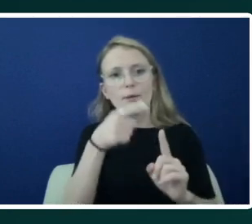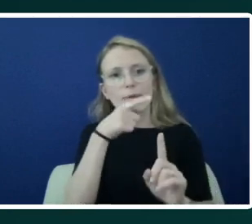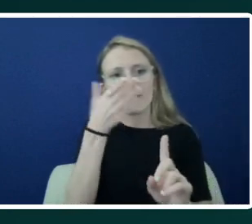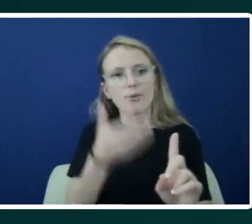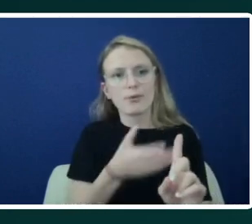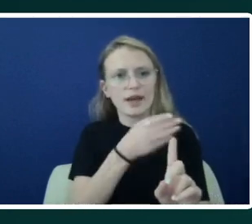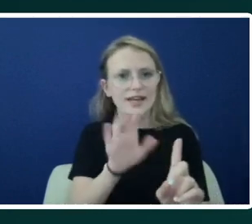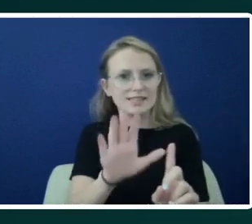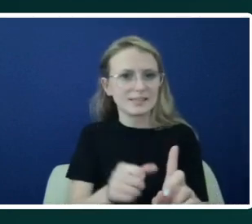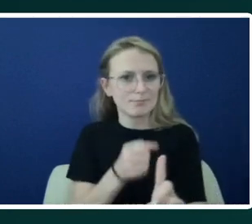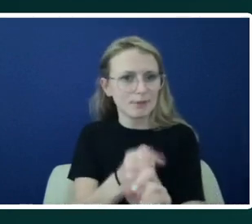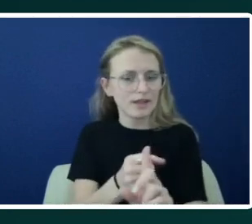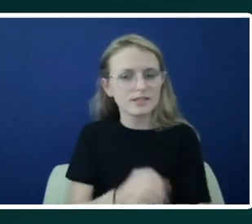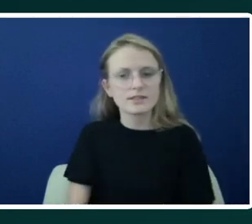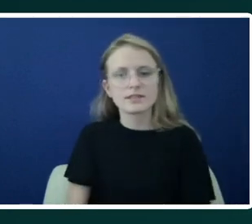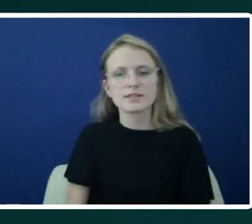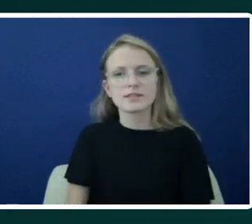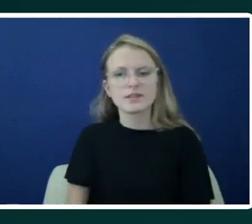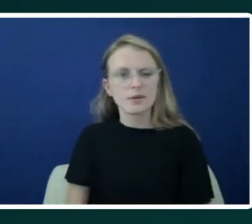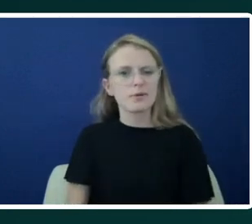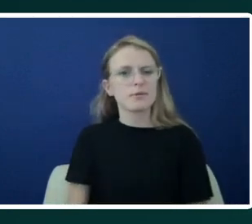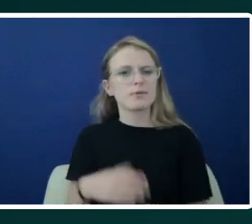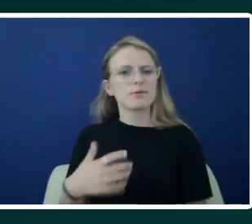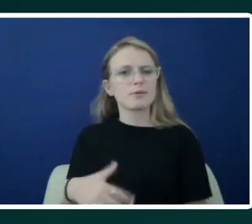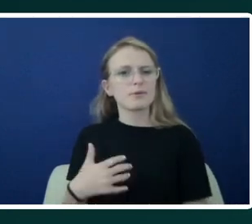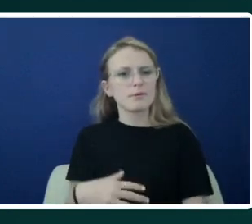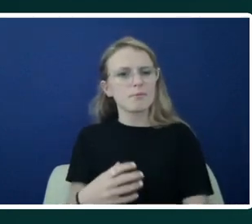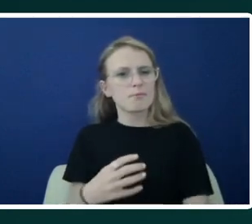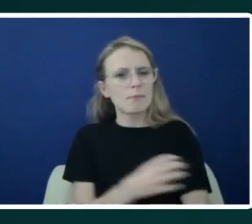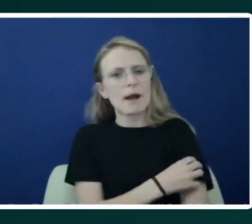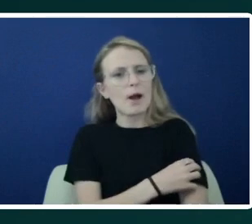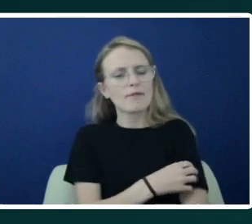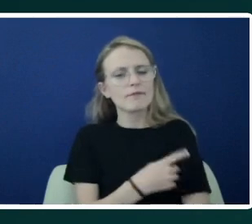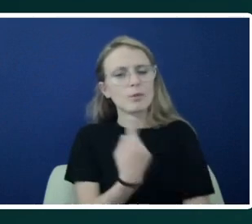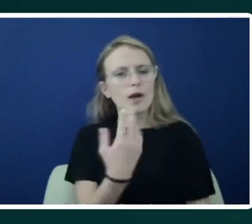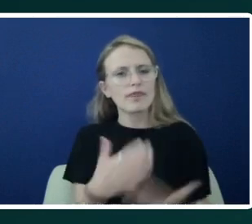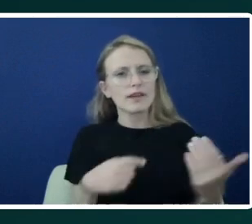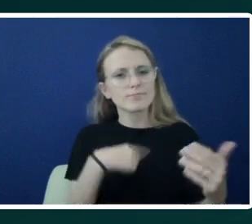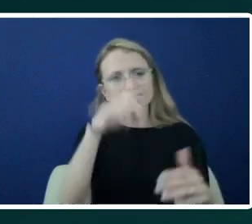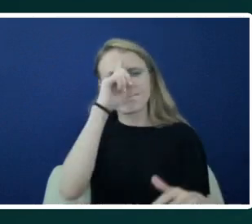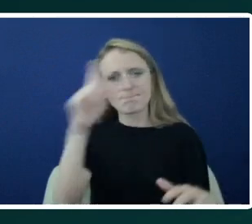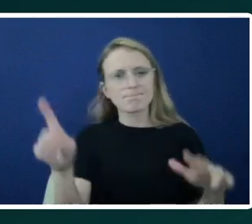Elizabeth Dale-Deines: That's so powerful. And I think one of the things that comes to mind is something that you had shared with me that,